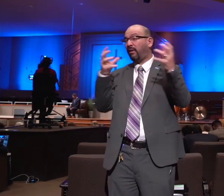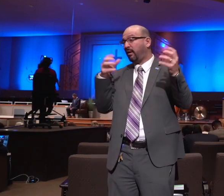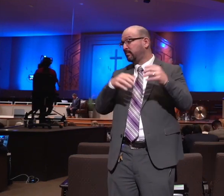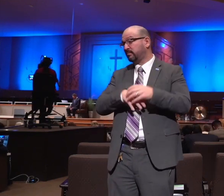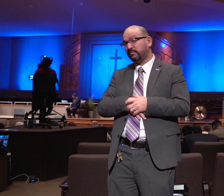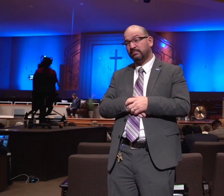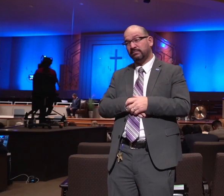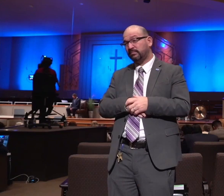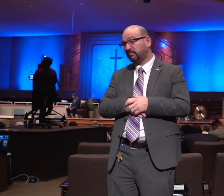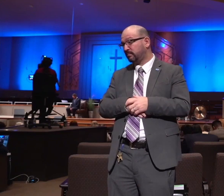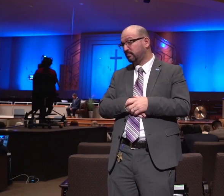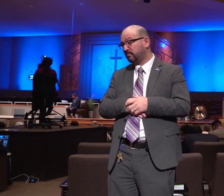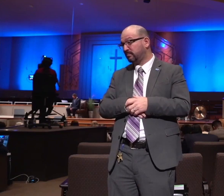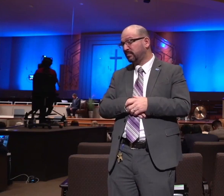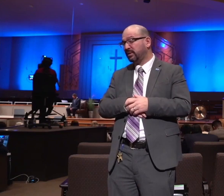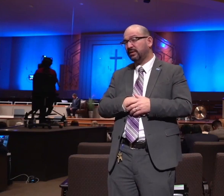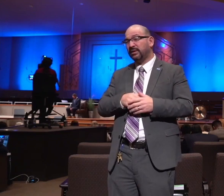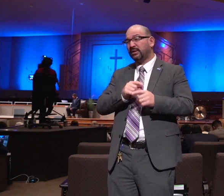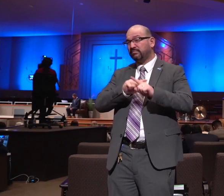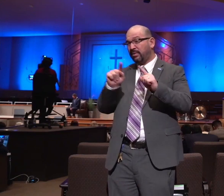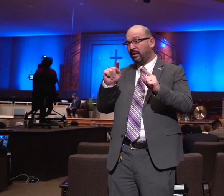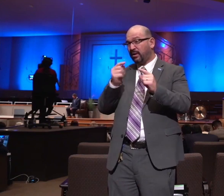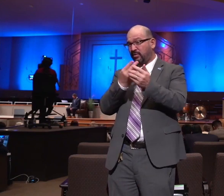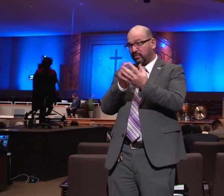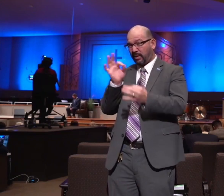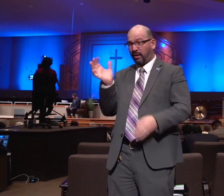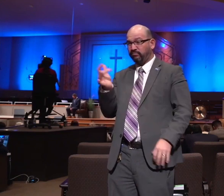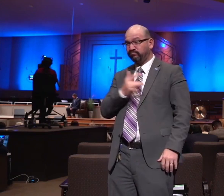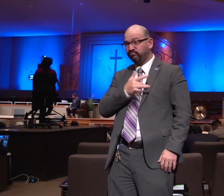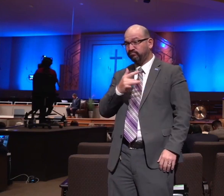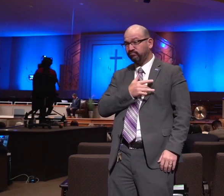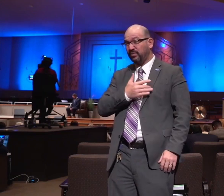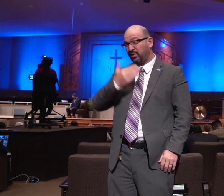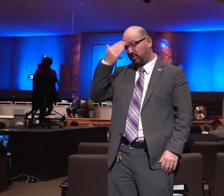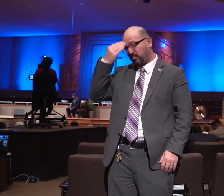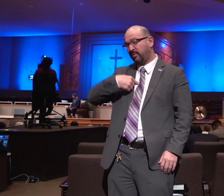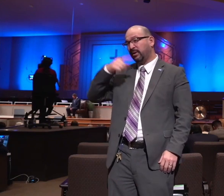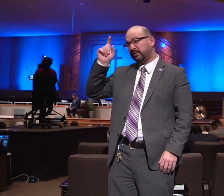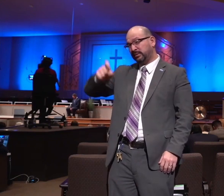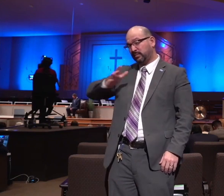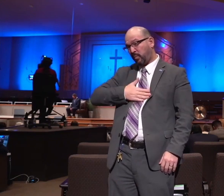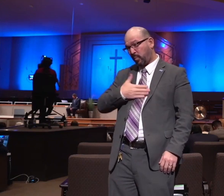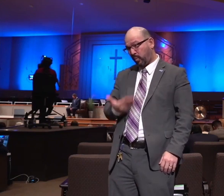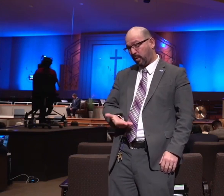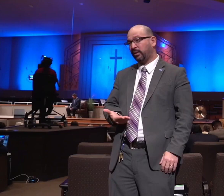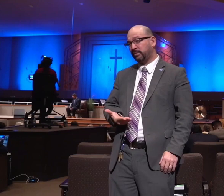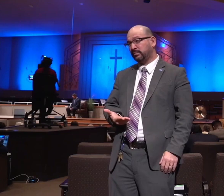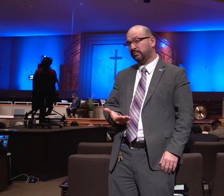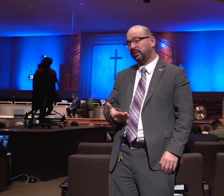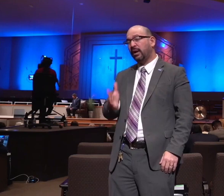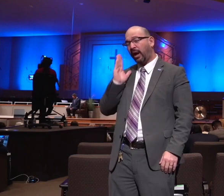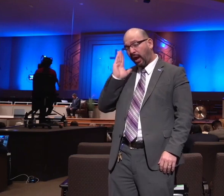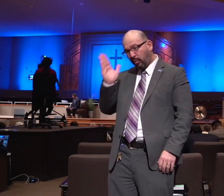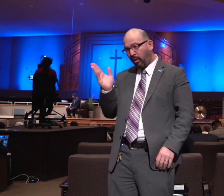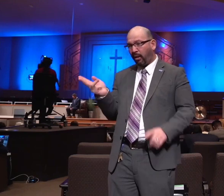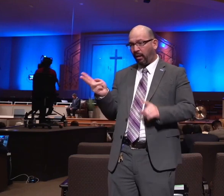but the Spirit of God's dealt with me and I know there should be I want you to pray with me that I will